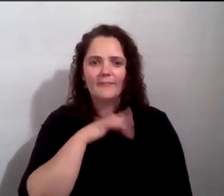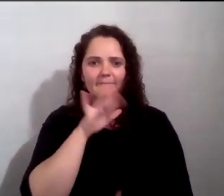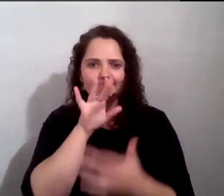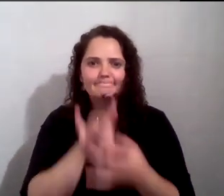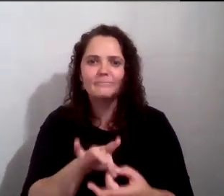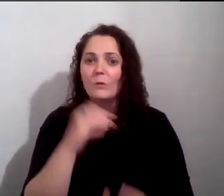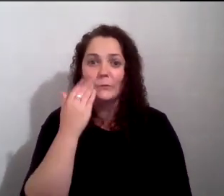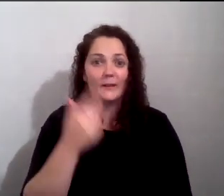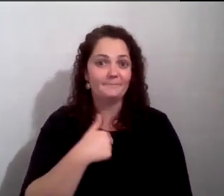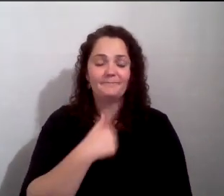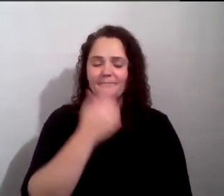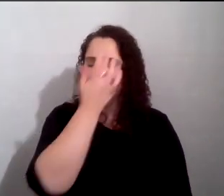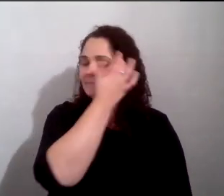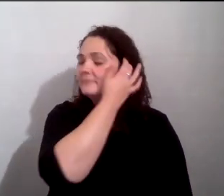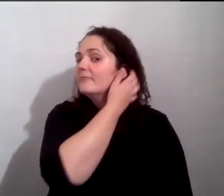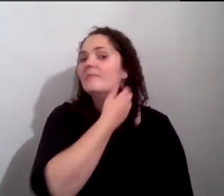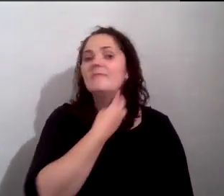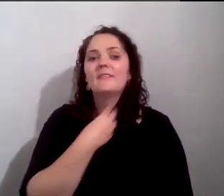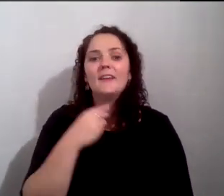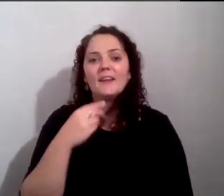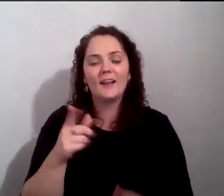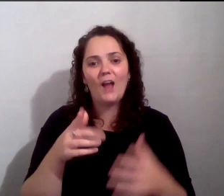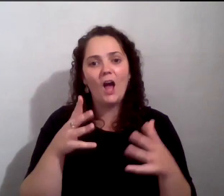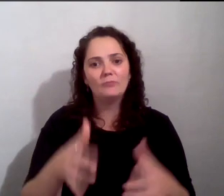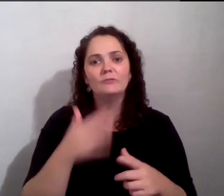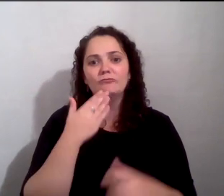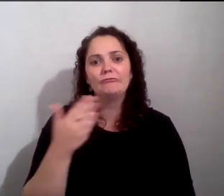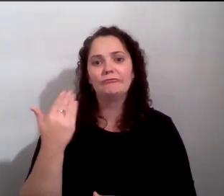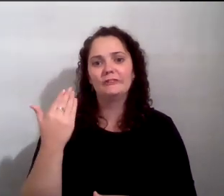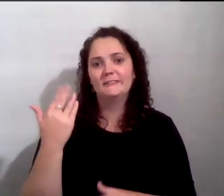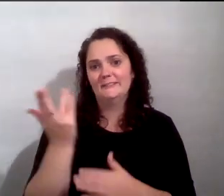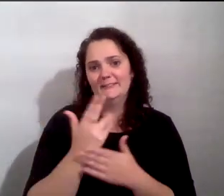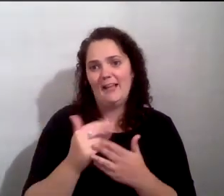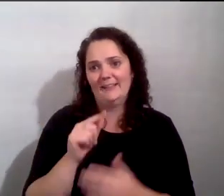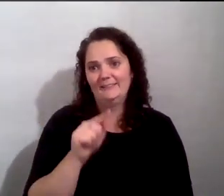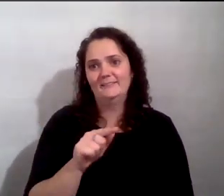to me. So I wanted to show everybody this very recent image,